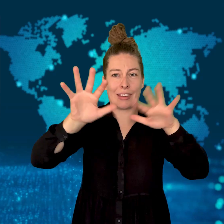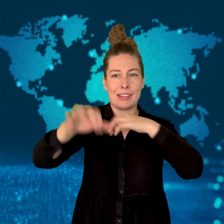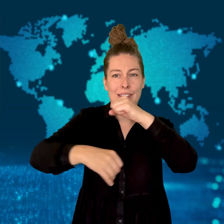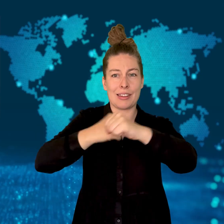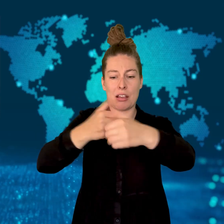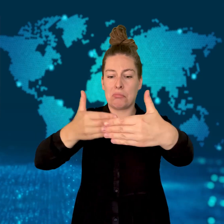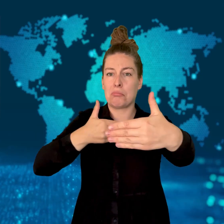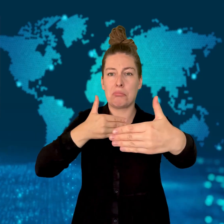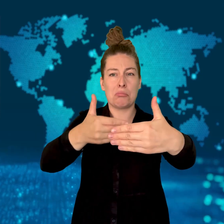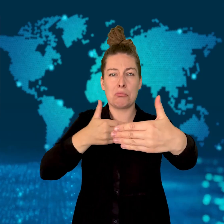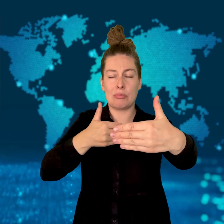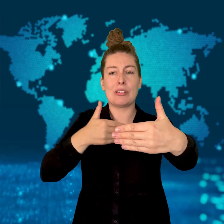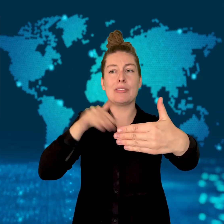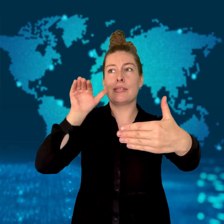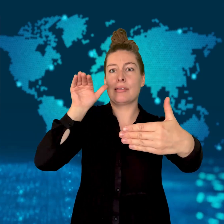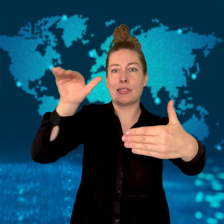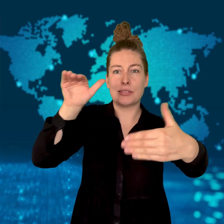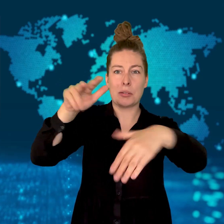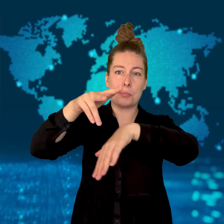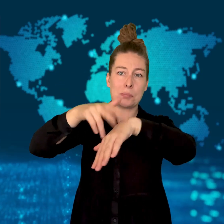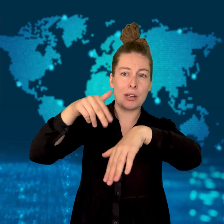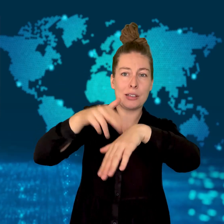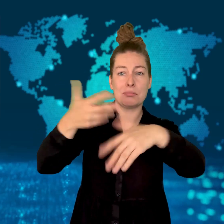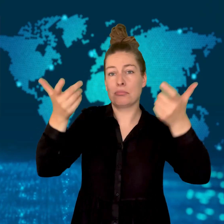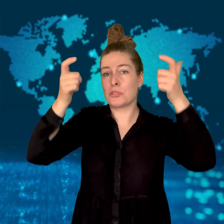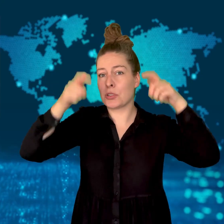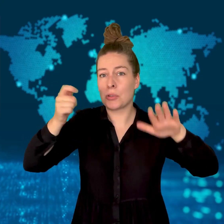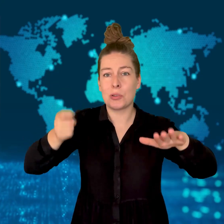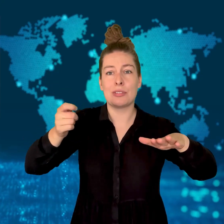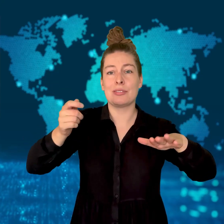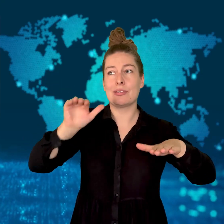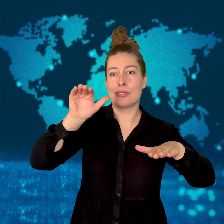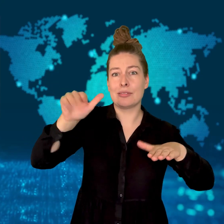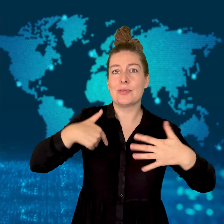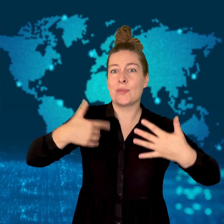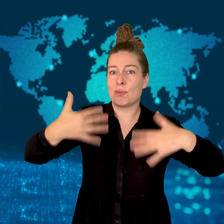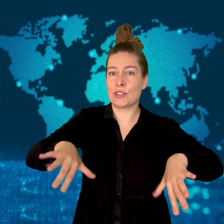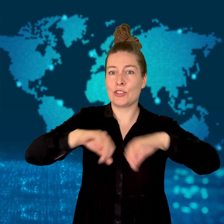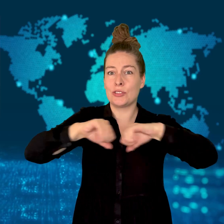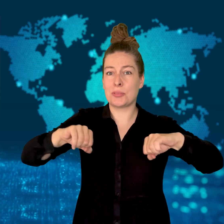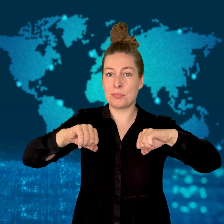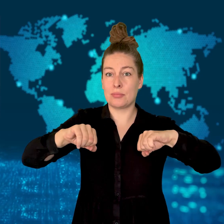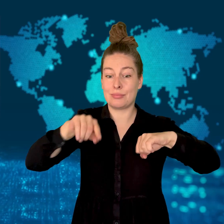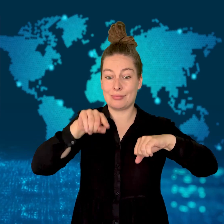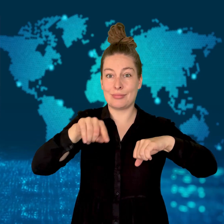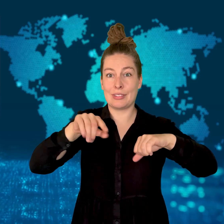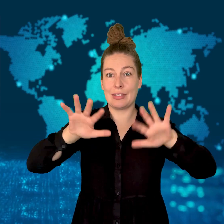make it difficult for a victim to "form, express, or fulfill